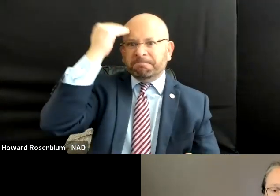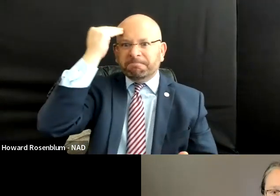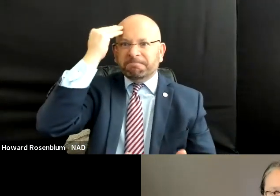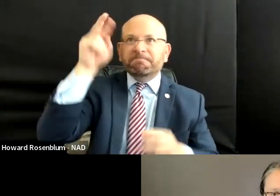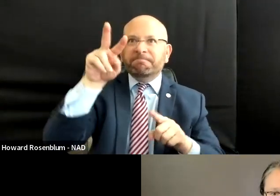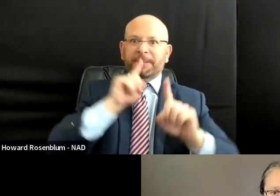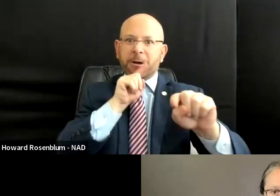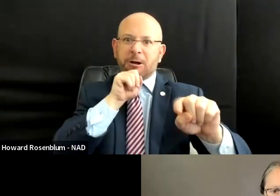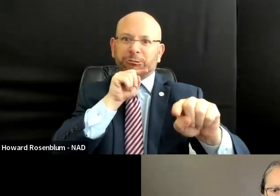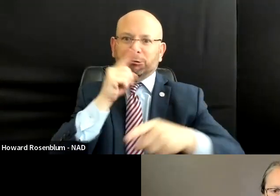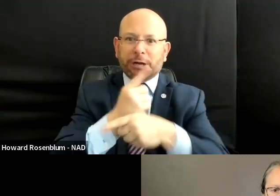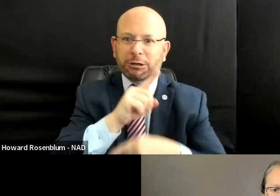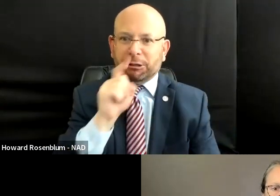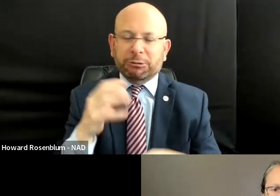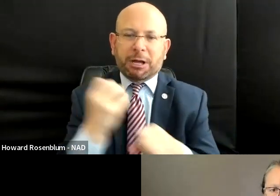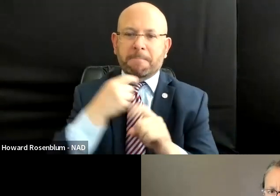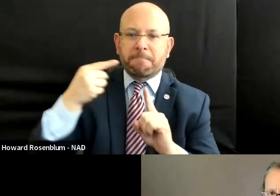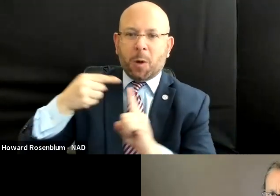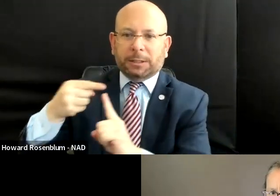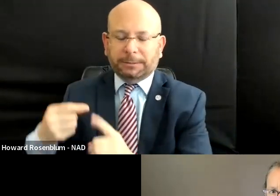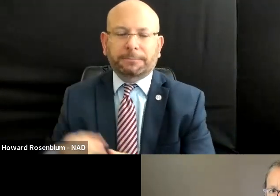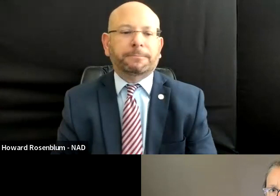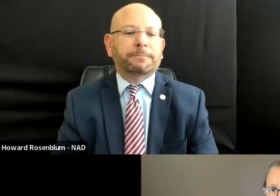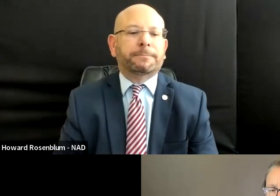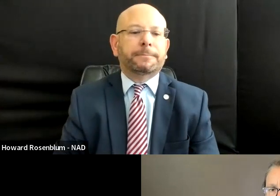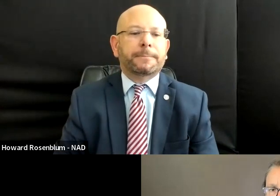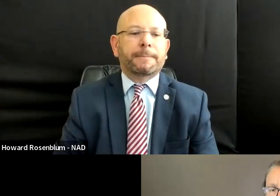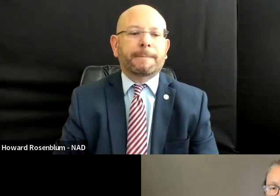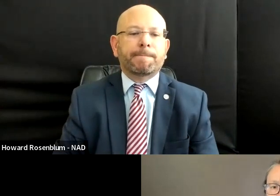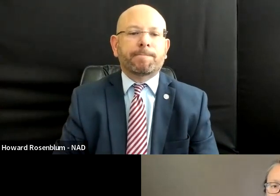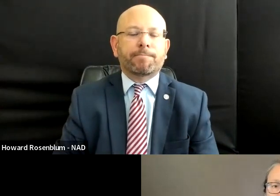knowledge, mathematic knowledge, Deaf